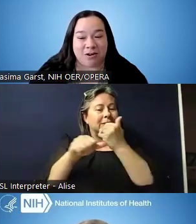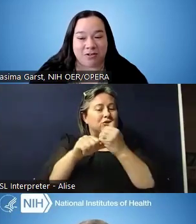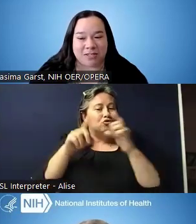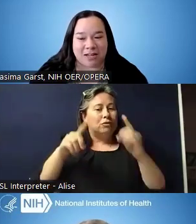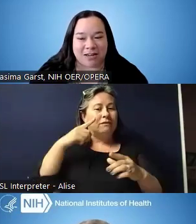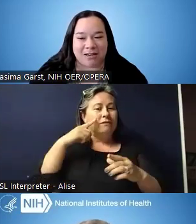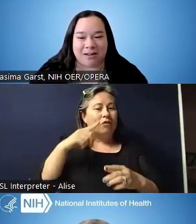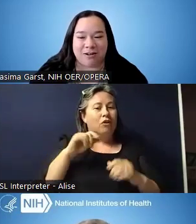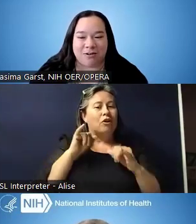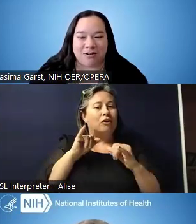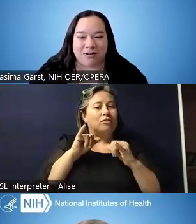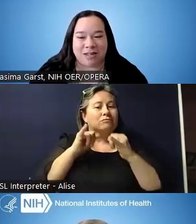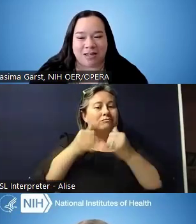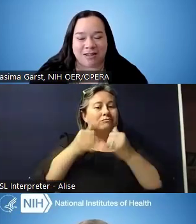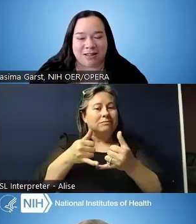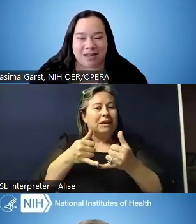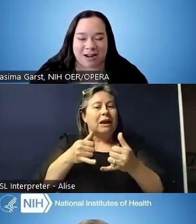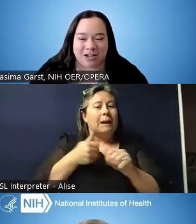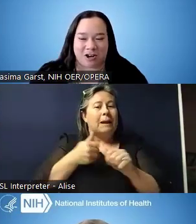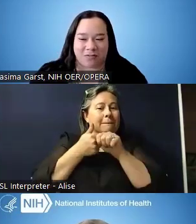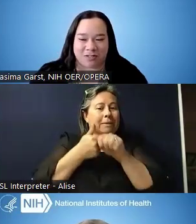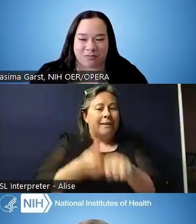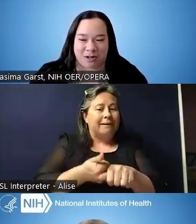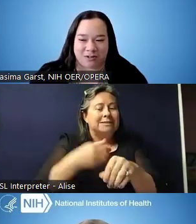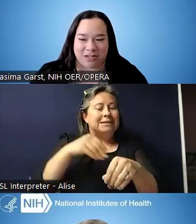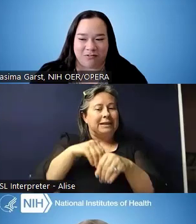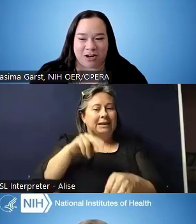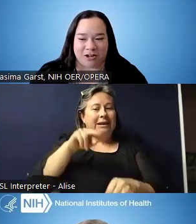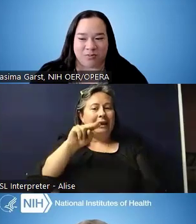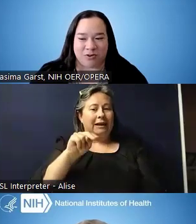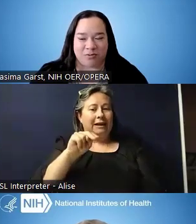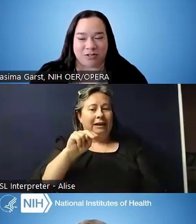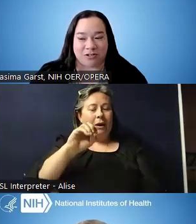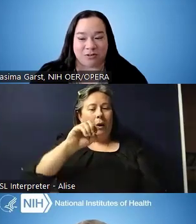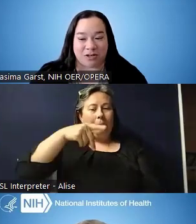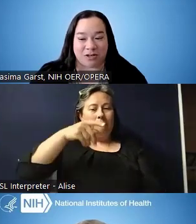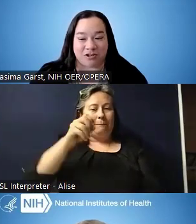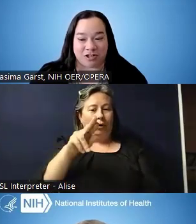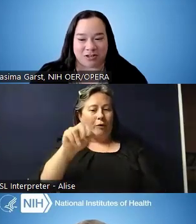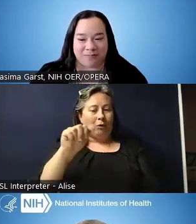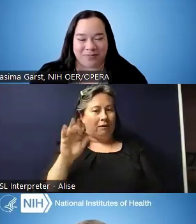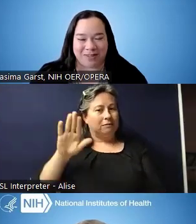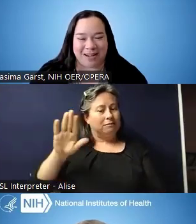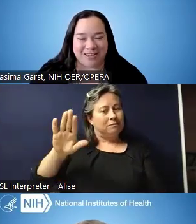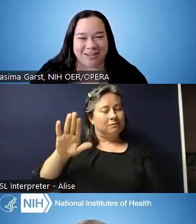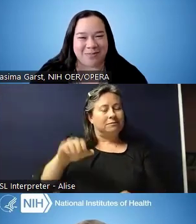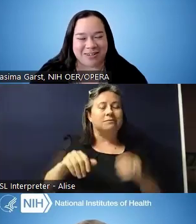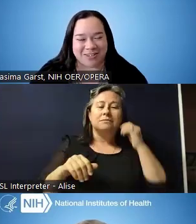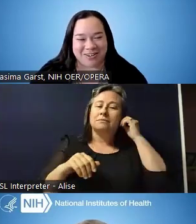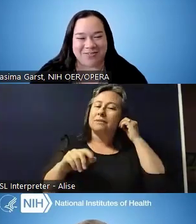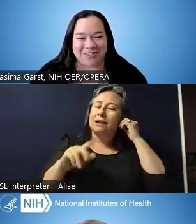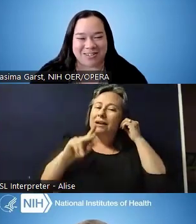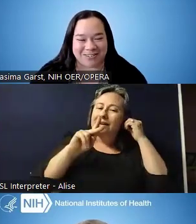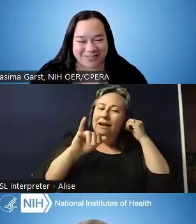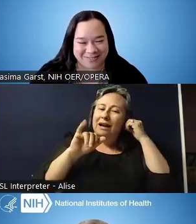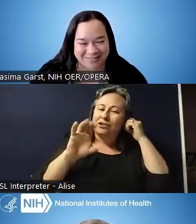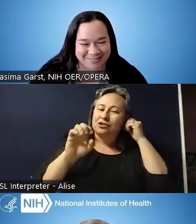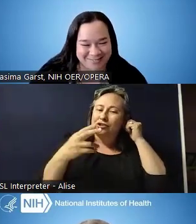and Oversight, located within the NIH Office of Policy for Extramural Research Administration. Ki-cha, I'm going to turn it over to you.